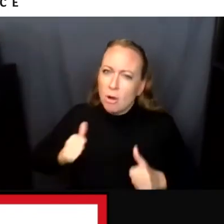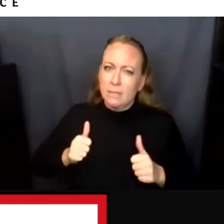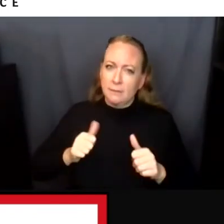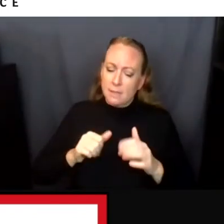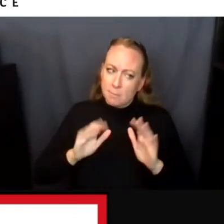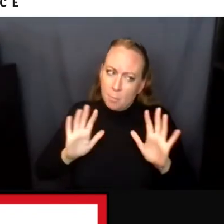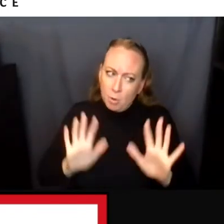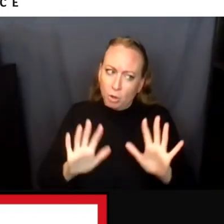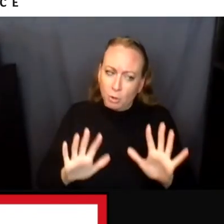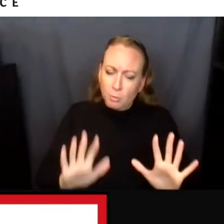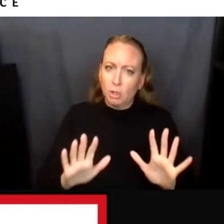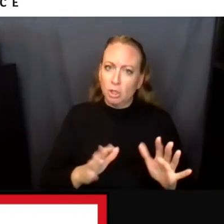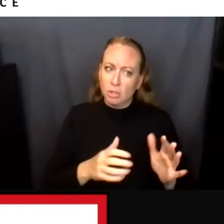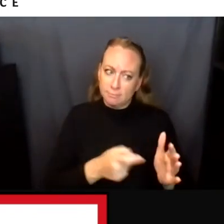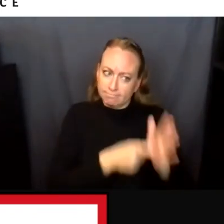And that's where we'll make our progress.